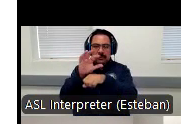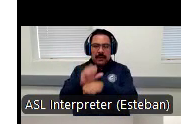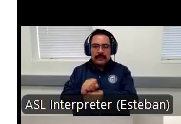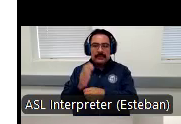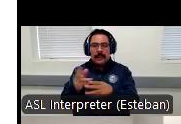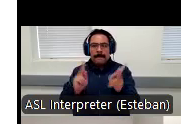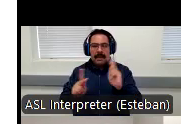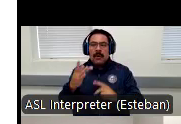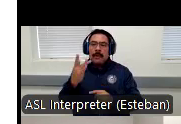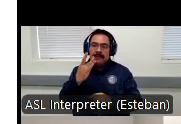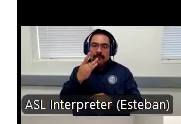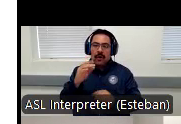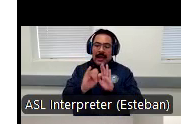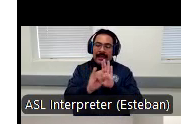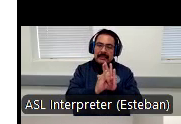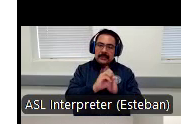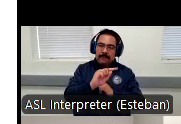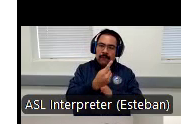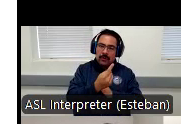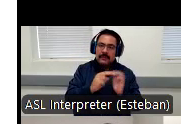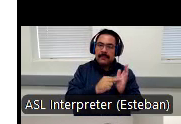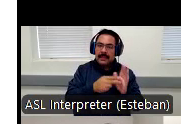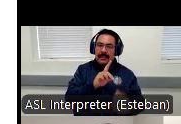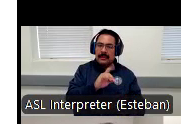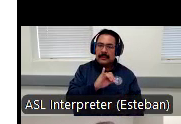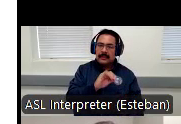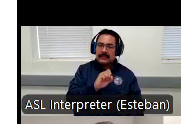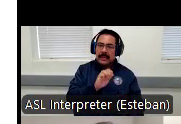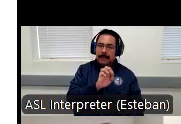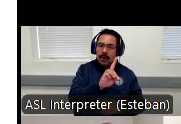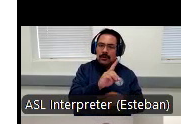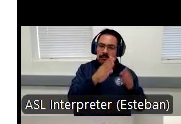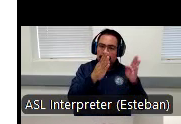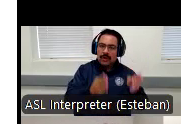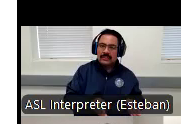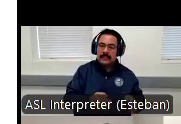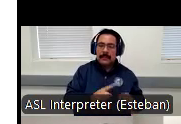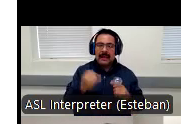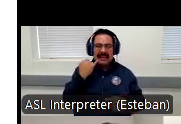prefer identity-first, which would be disabled person, but if you're not sure how somebody